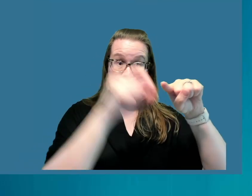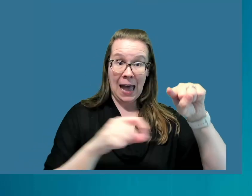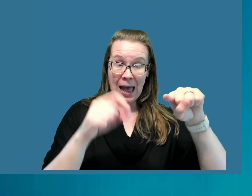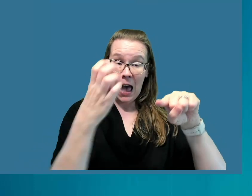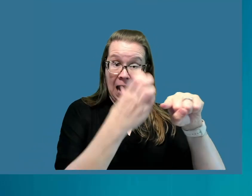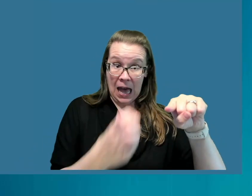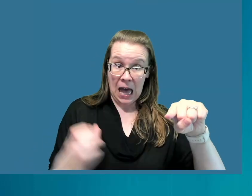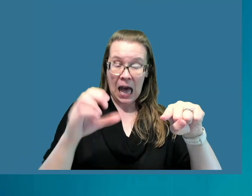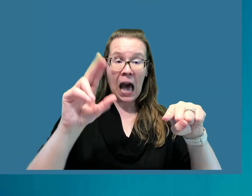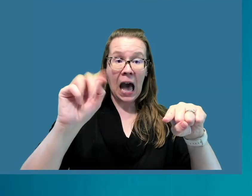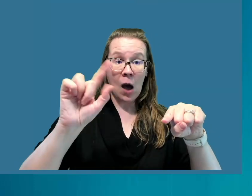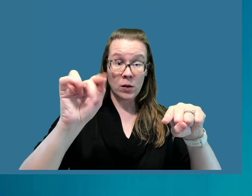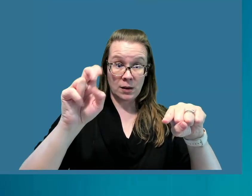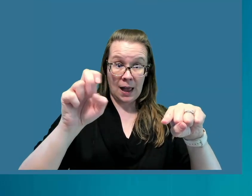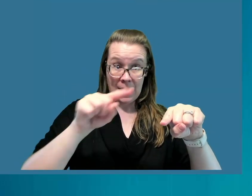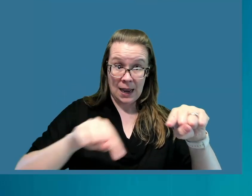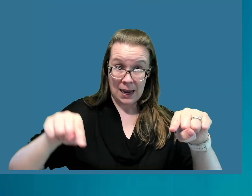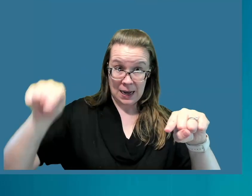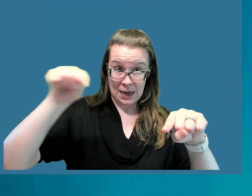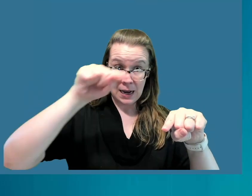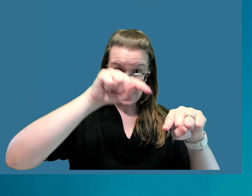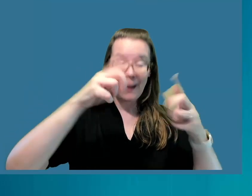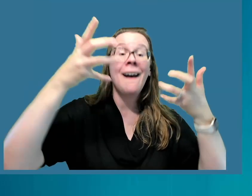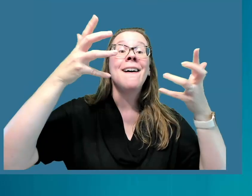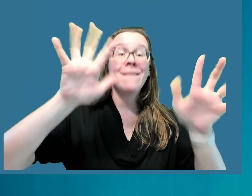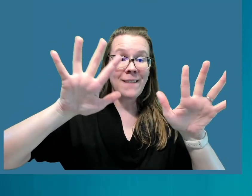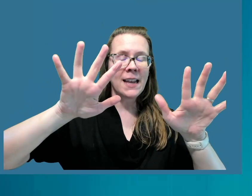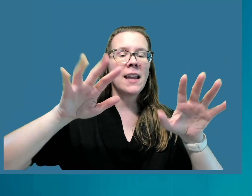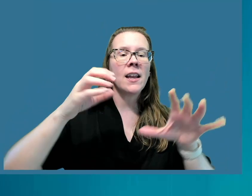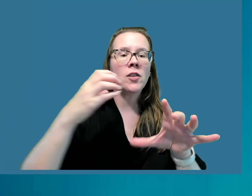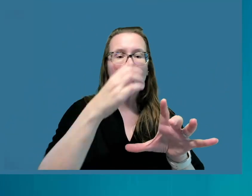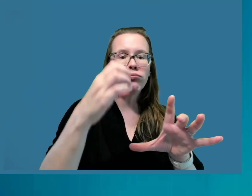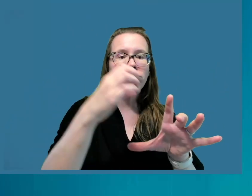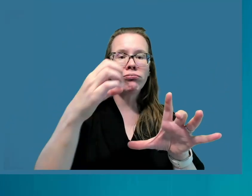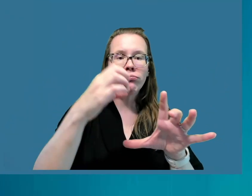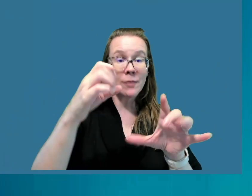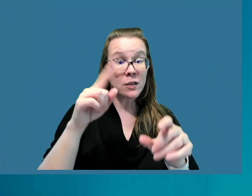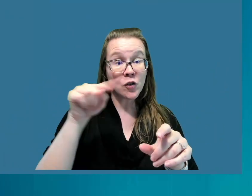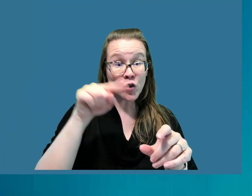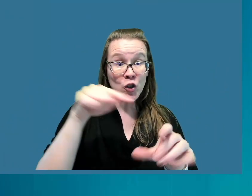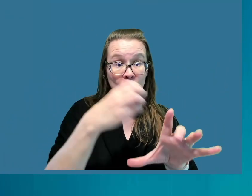using the 15 to 20 second base layer icing. And I tend to have them outline the cookie first,